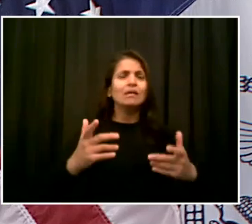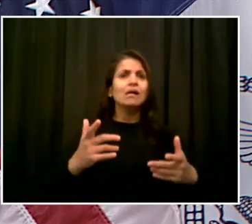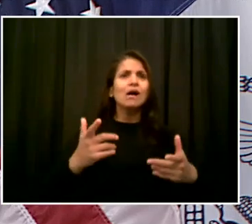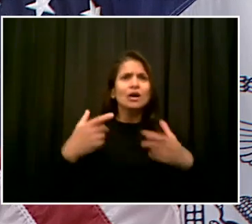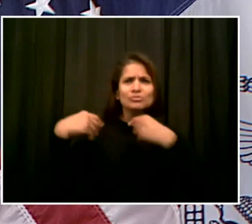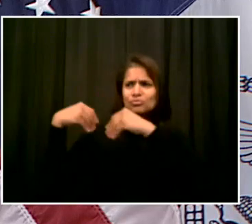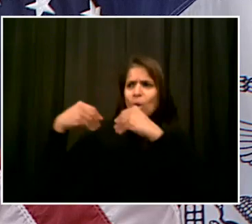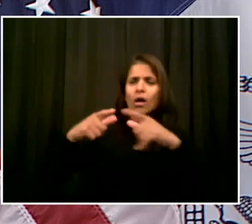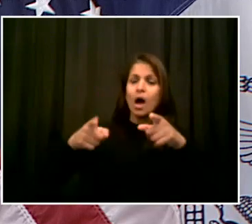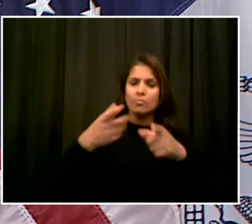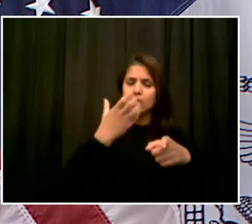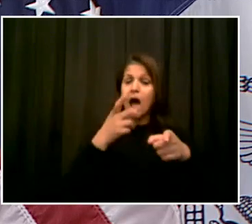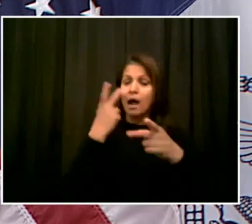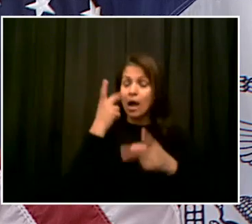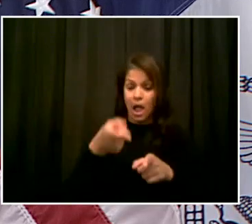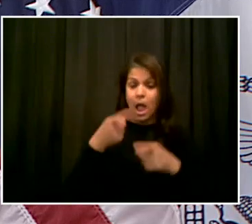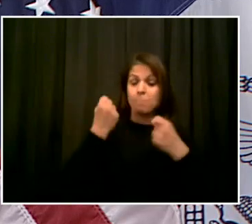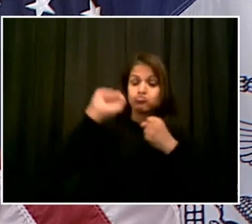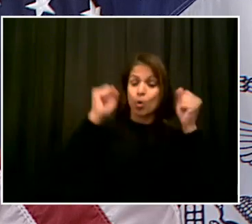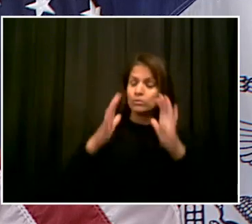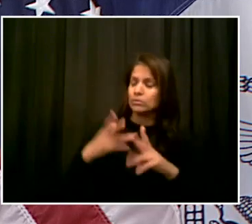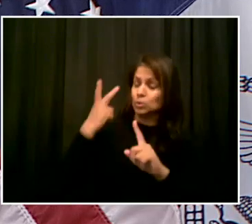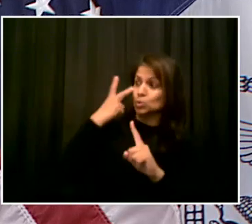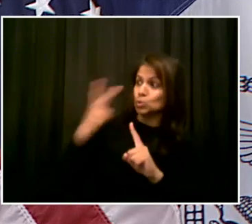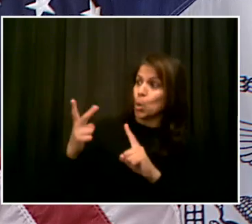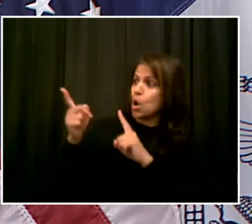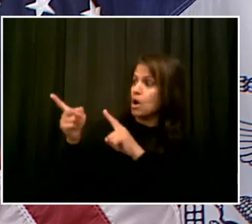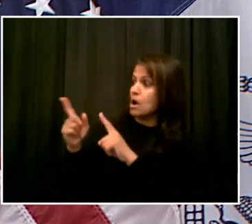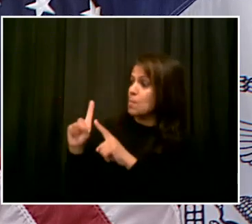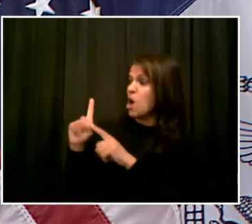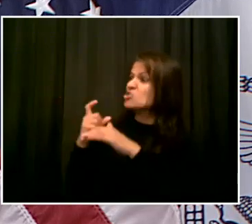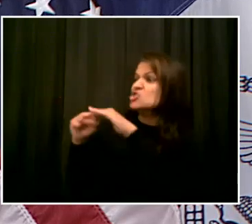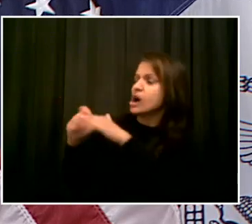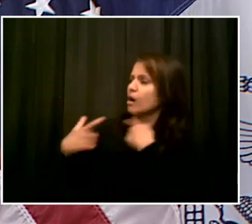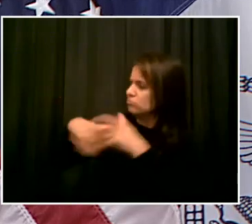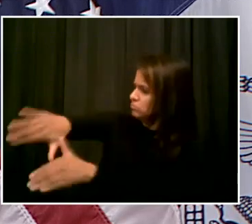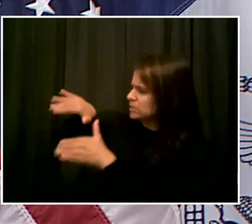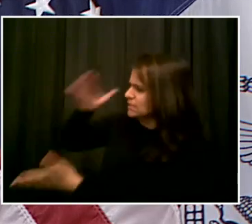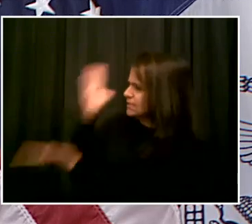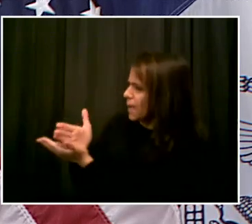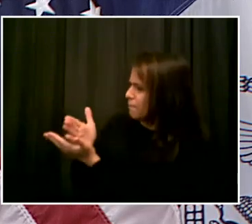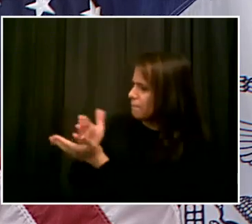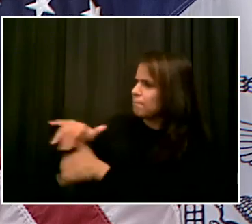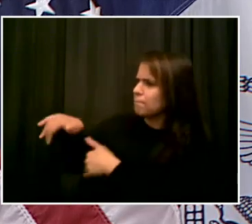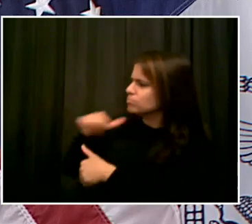REPORTED. EVREY ISNGE LON E OF YOU WILL TAKE ME UP ON AND THERE WERE PEACEFUL PROETSTREWHO WULOD ERJECT THE